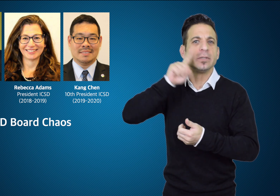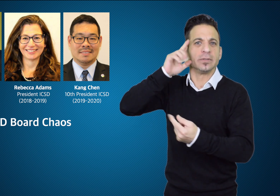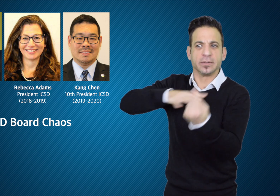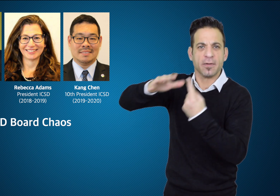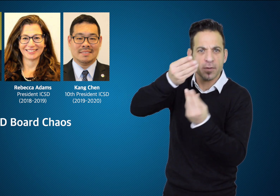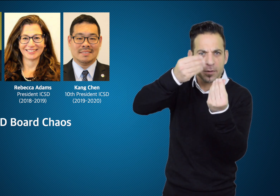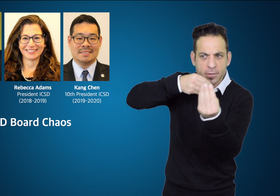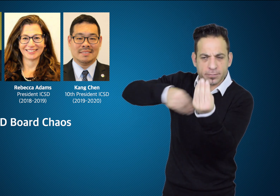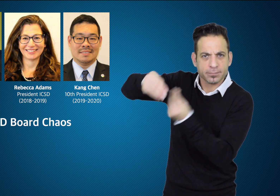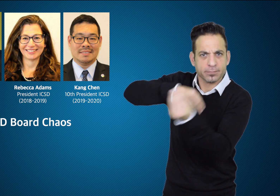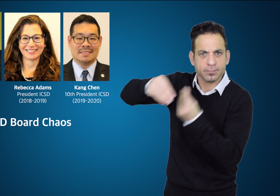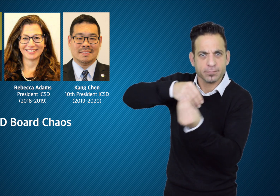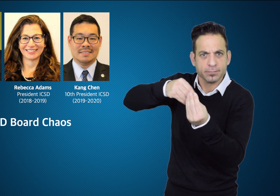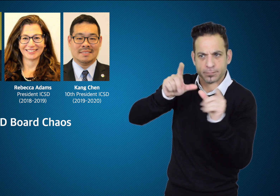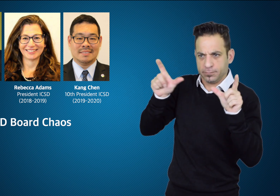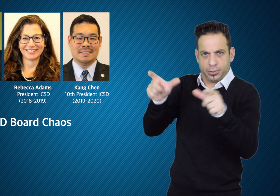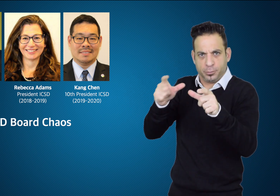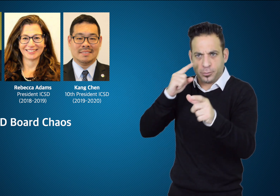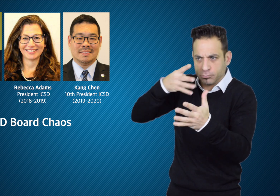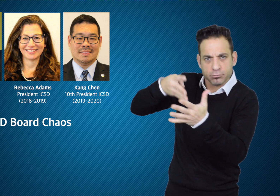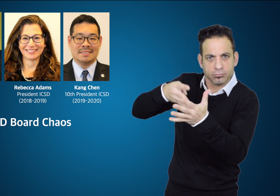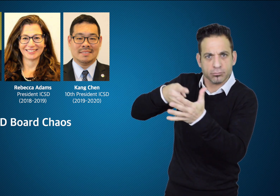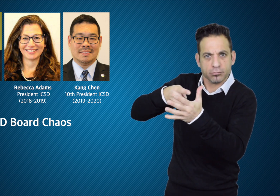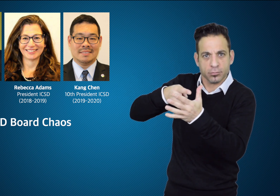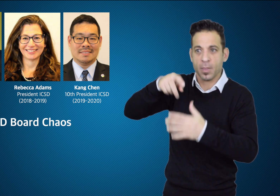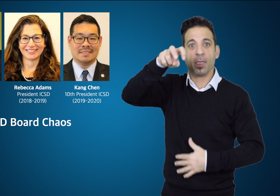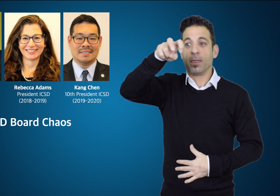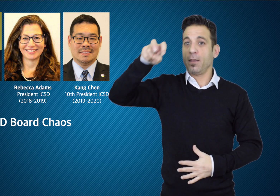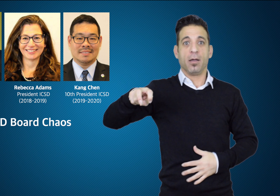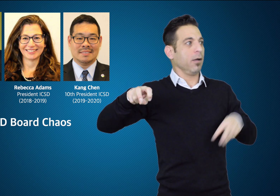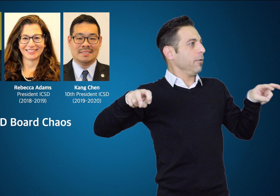of embezzlement from the All-Russian Society of the Deaf.